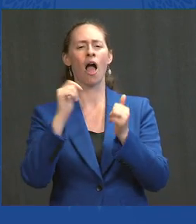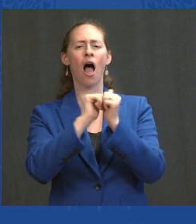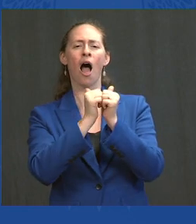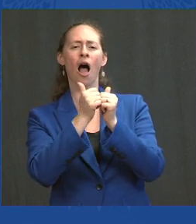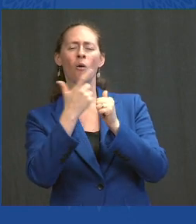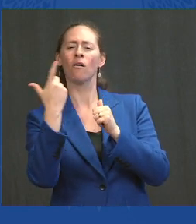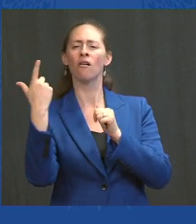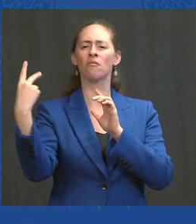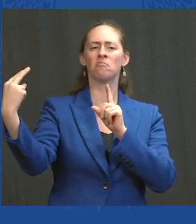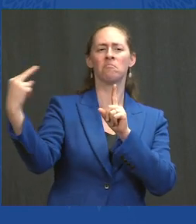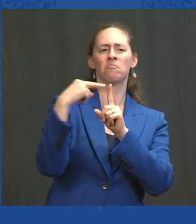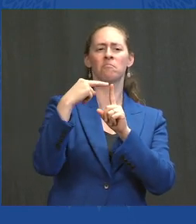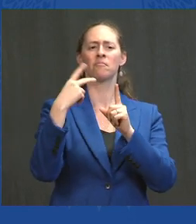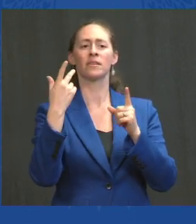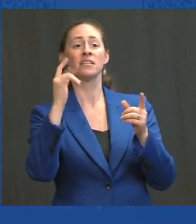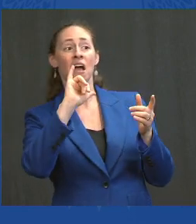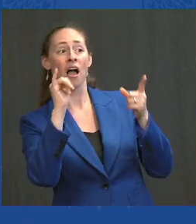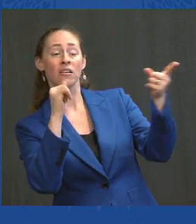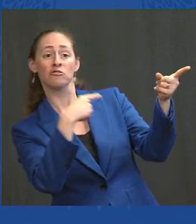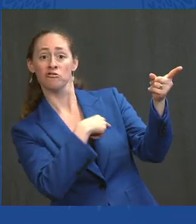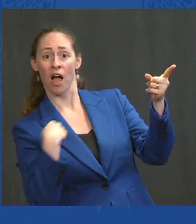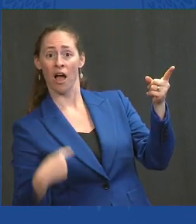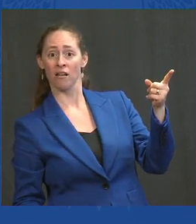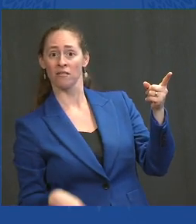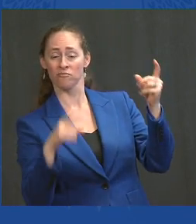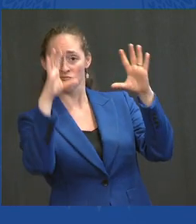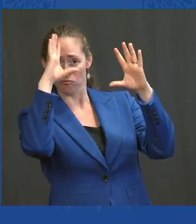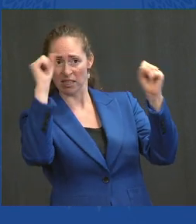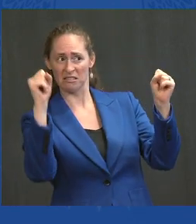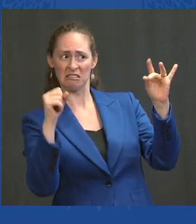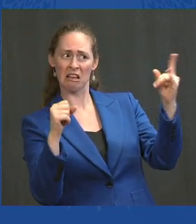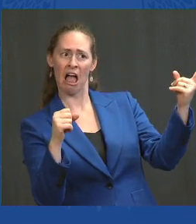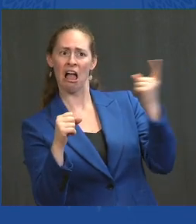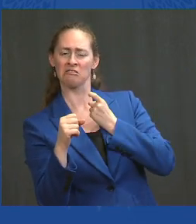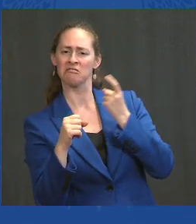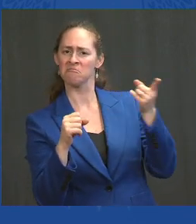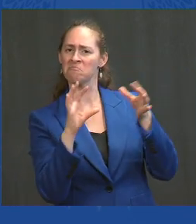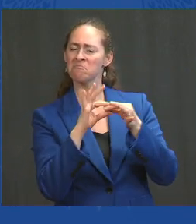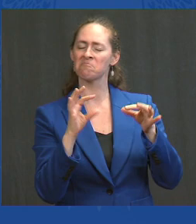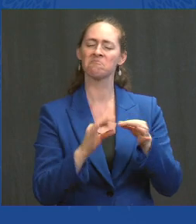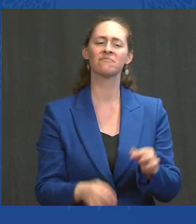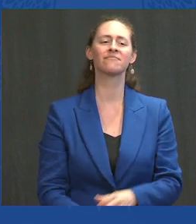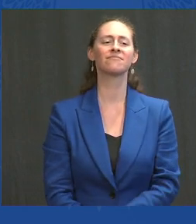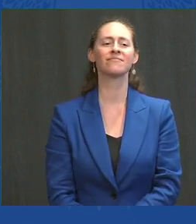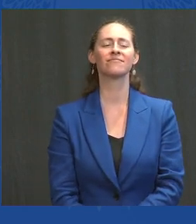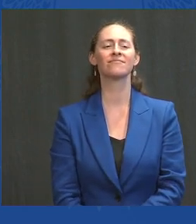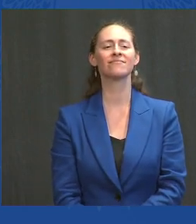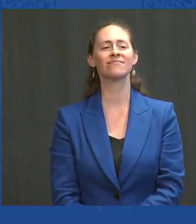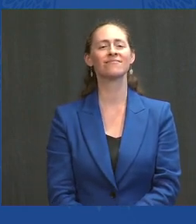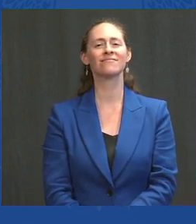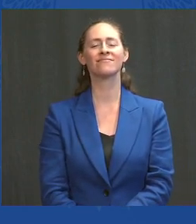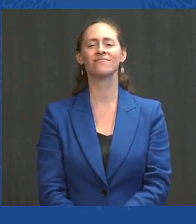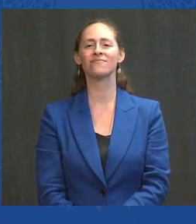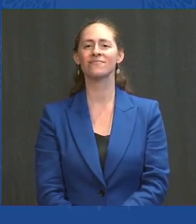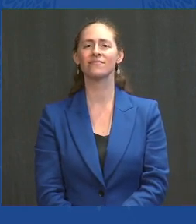and he asked me that when I traveled with him 17,000 miles. And it was a private meeting --